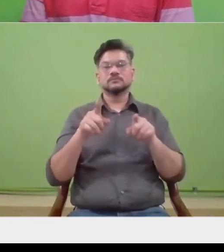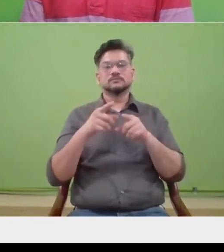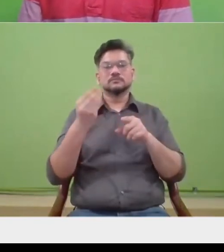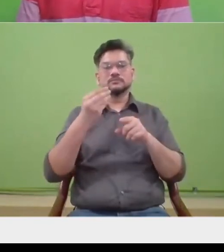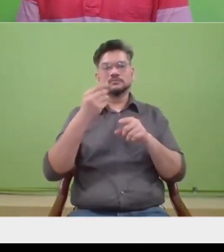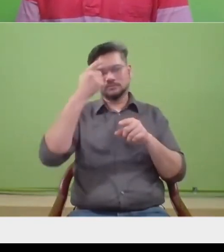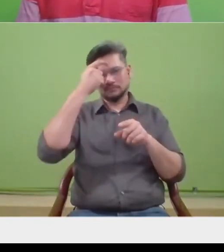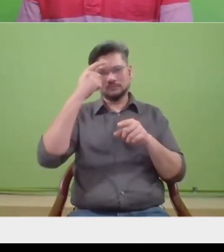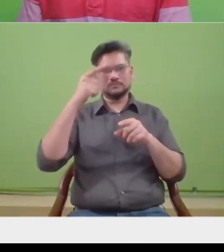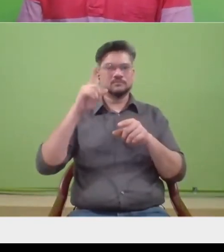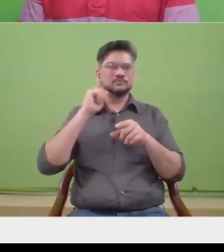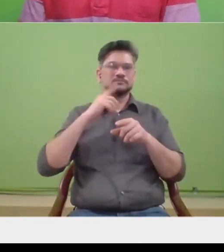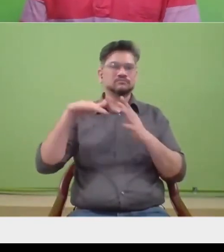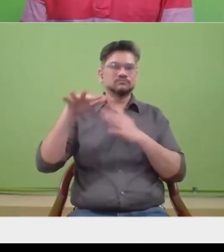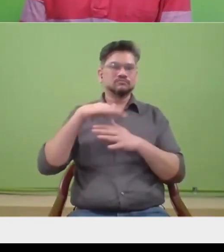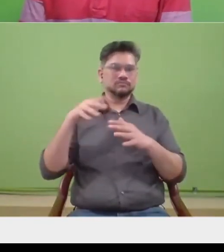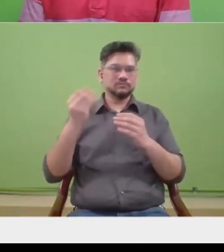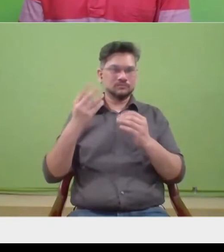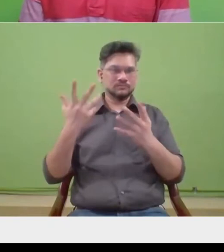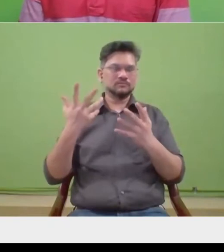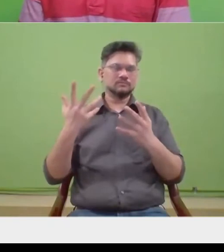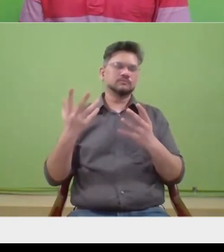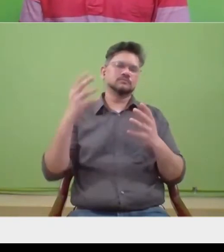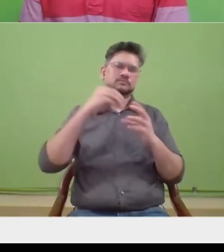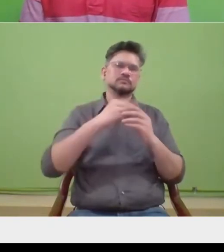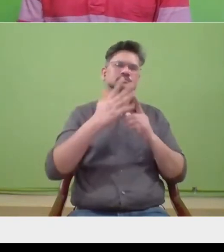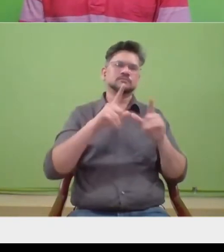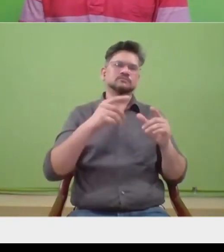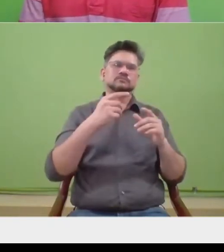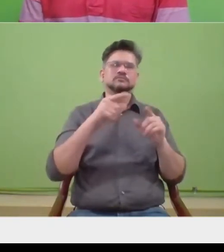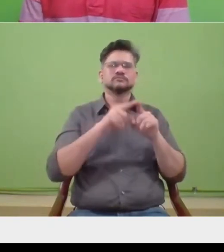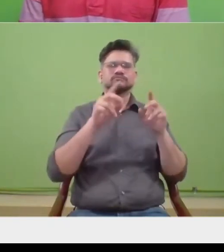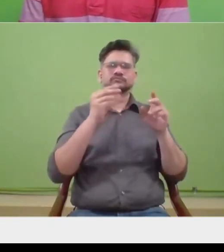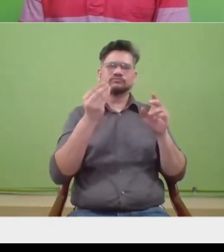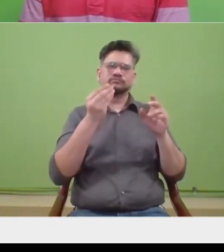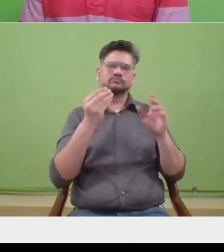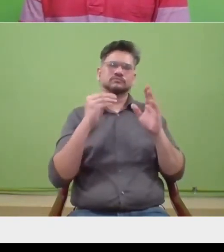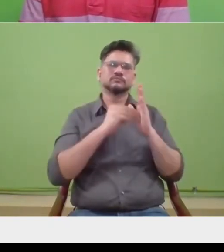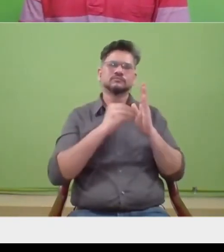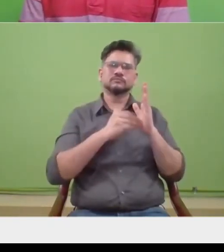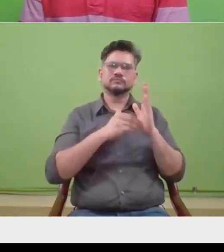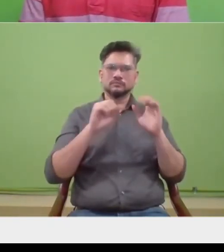within that sign linguistics unit so somebody said that they learned it as part of the